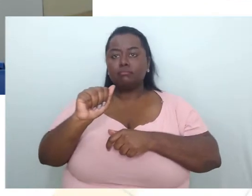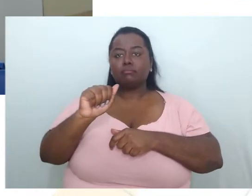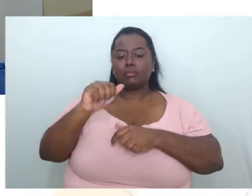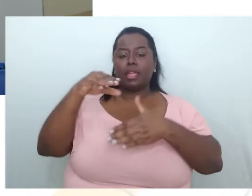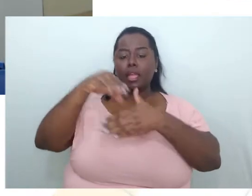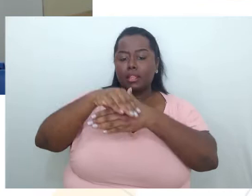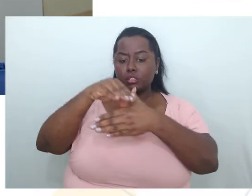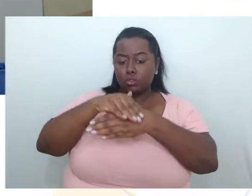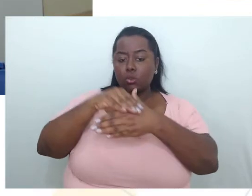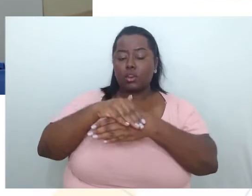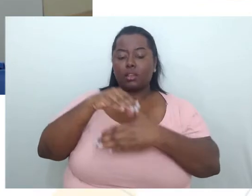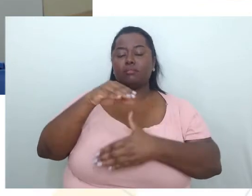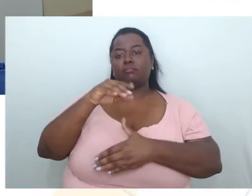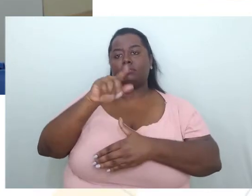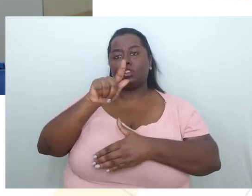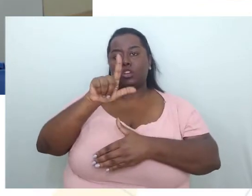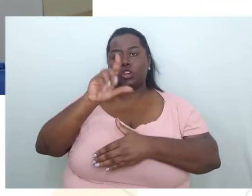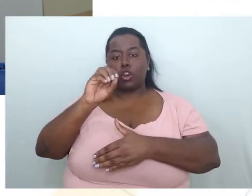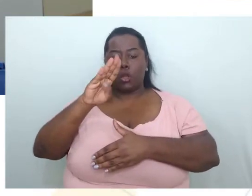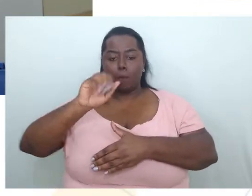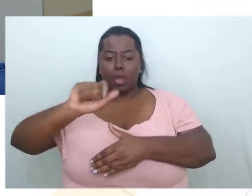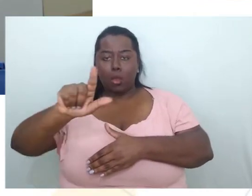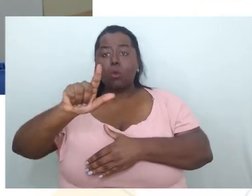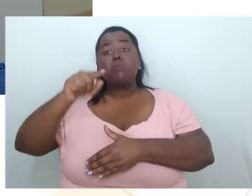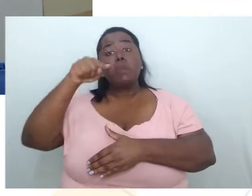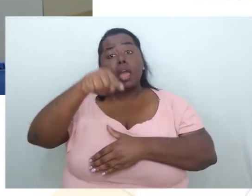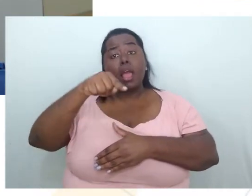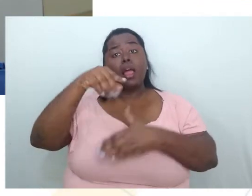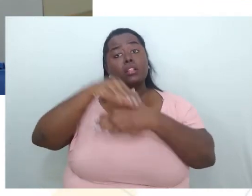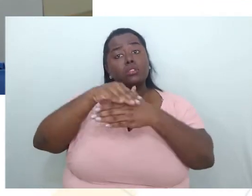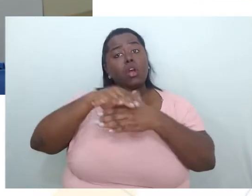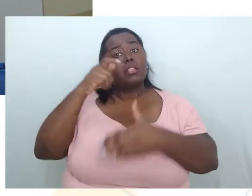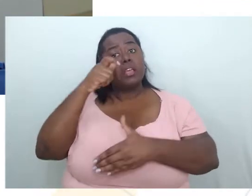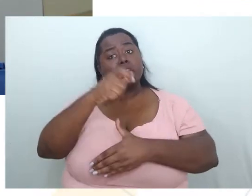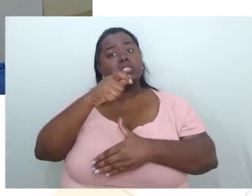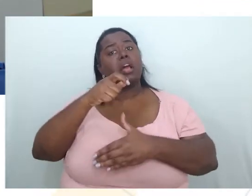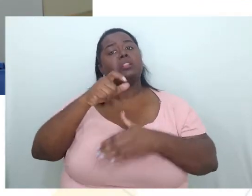is interested in ethics in higher education. So the chapter that I wrote